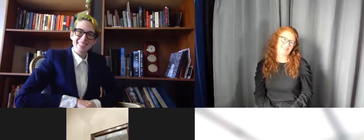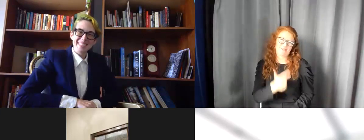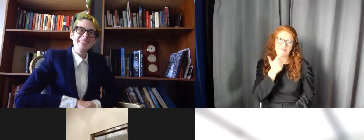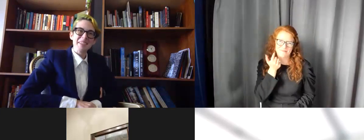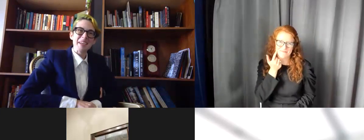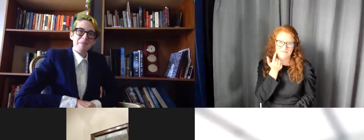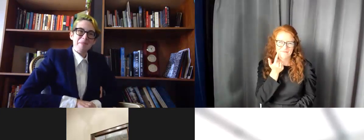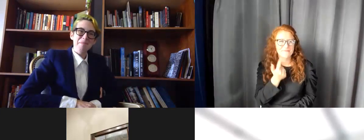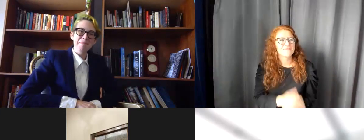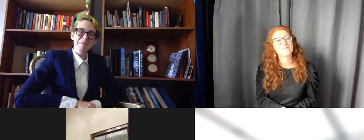Farrah Garland: Yeah.